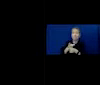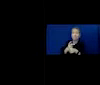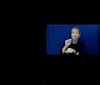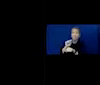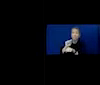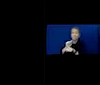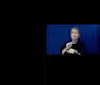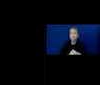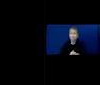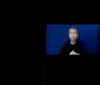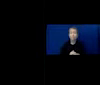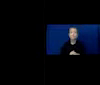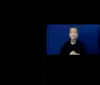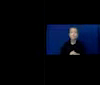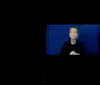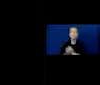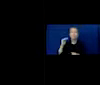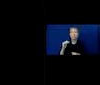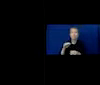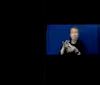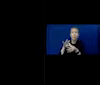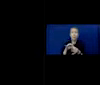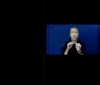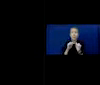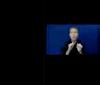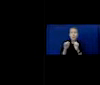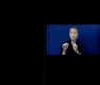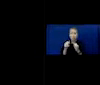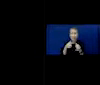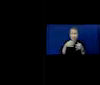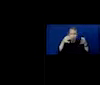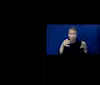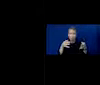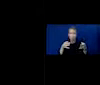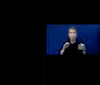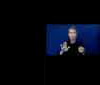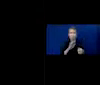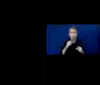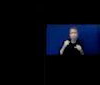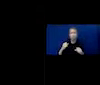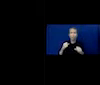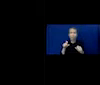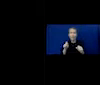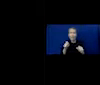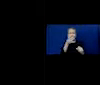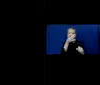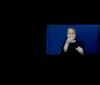Next, based on an individualized determination of the strengths, needs and interests of the individual.